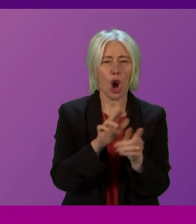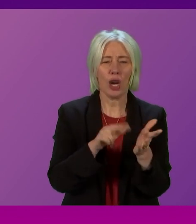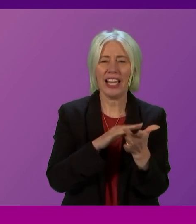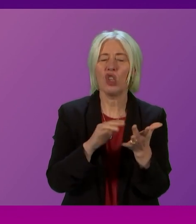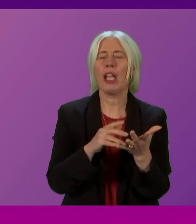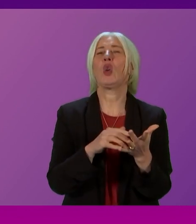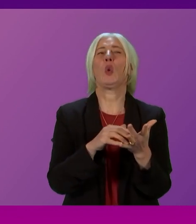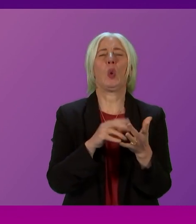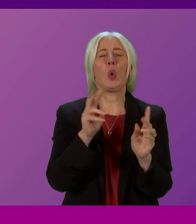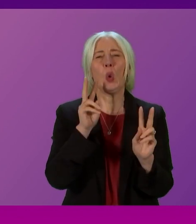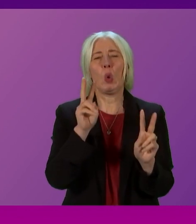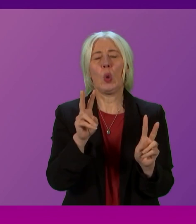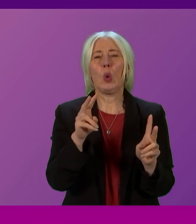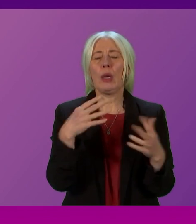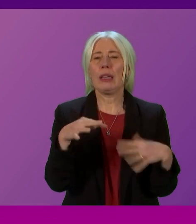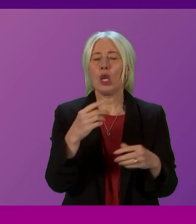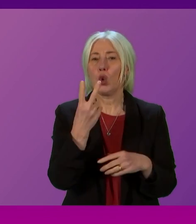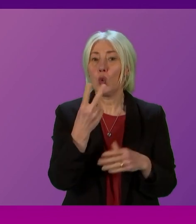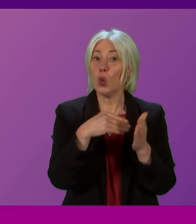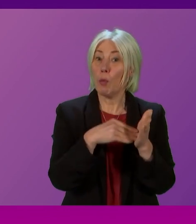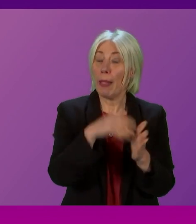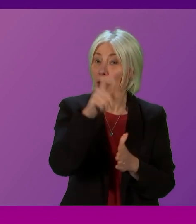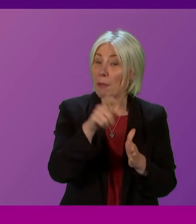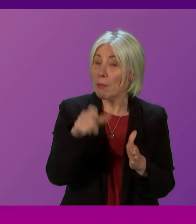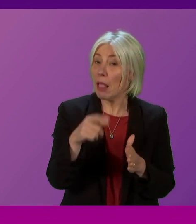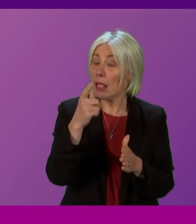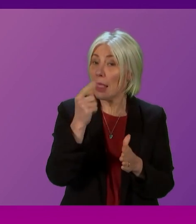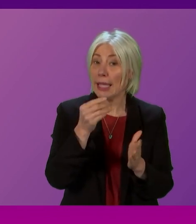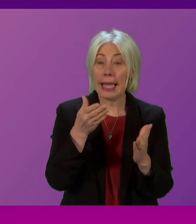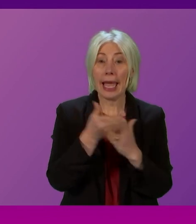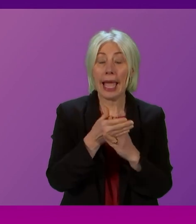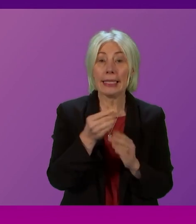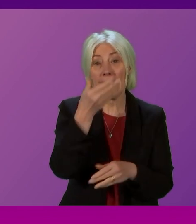I understand that some 2 million people have accessed the flu vaccine—90 per cent or